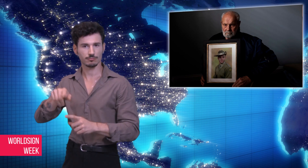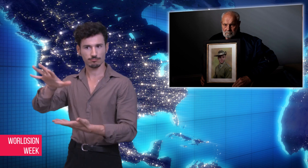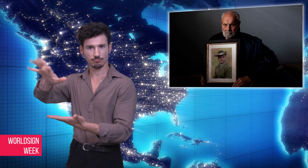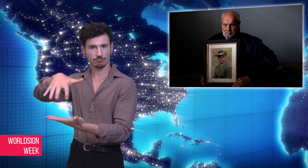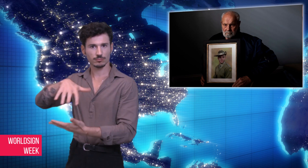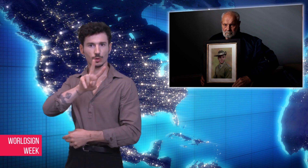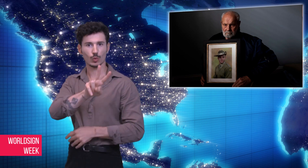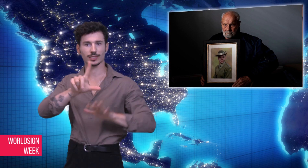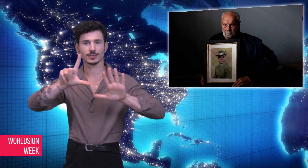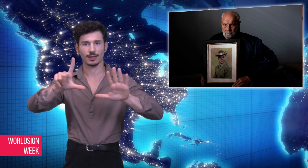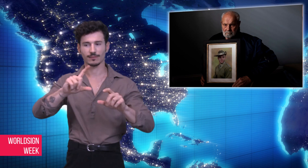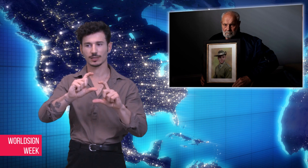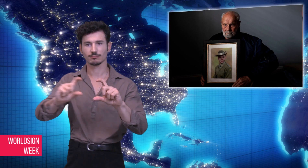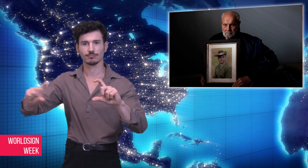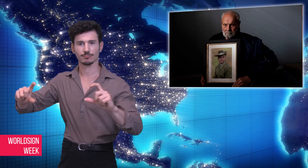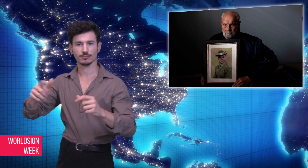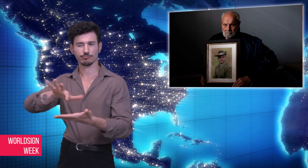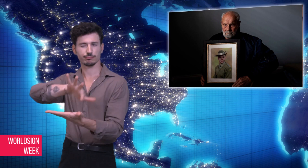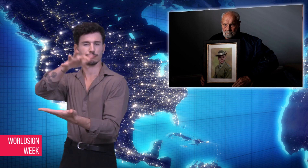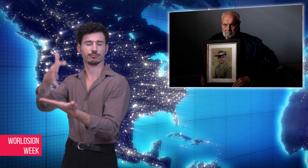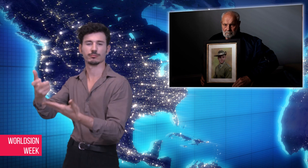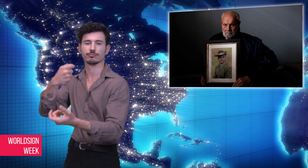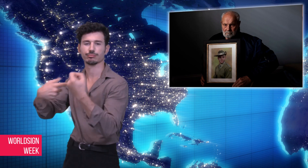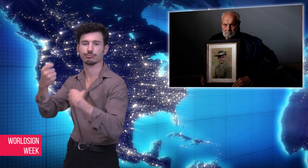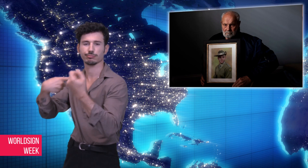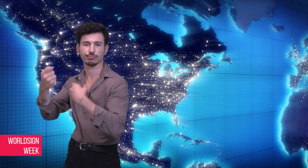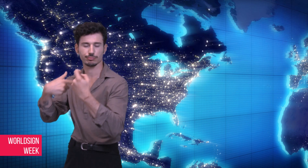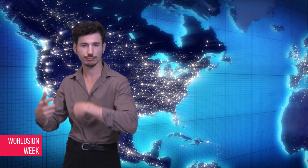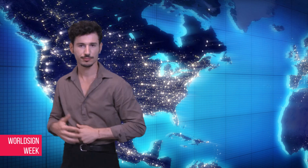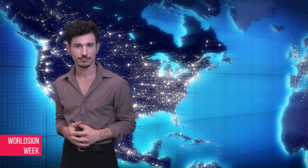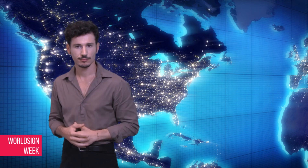oxycodone, a painkiller medicine.